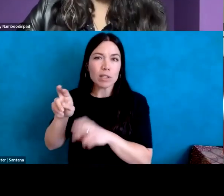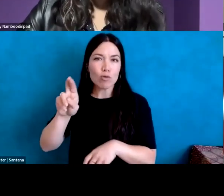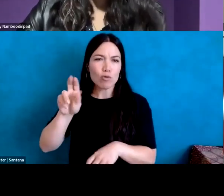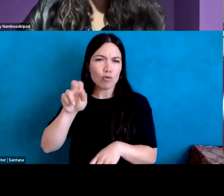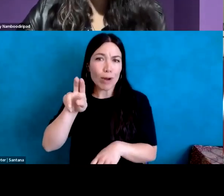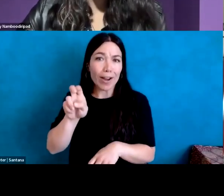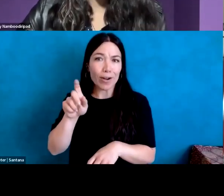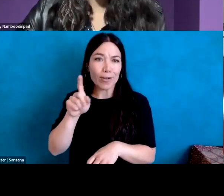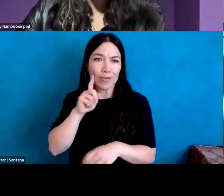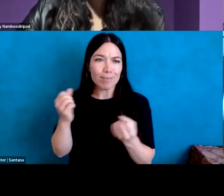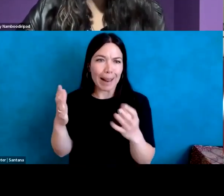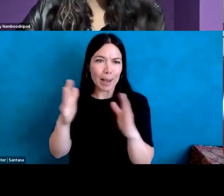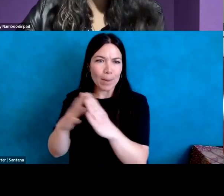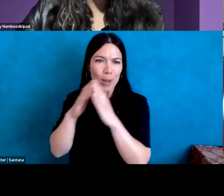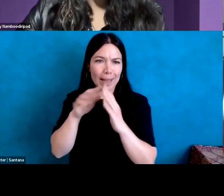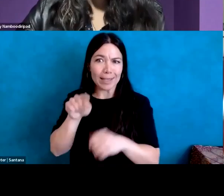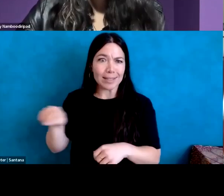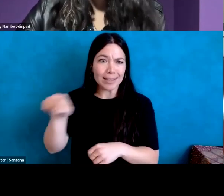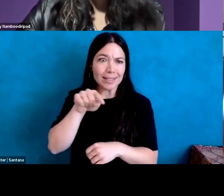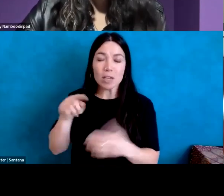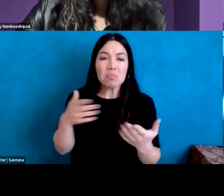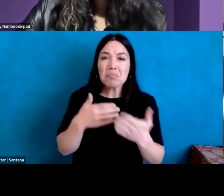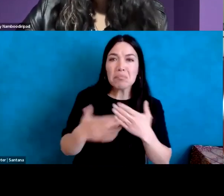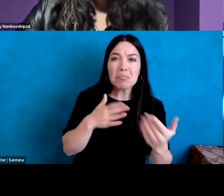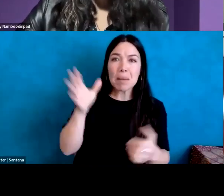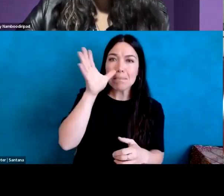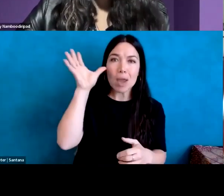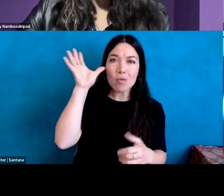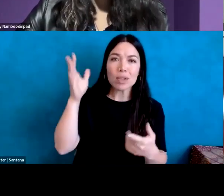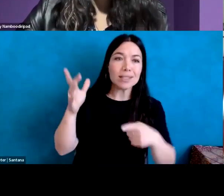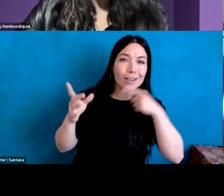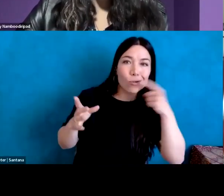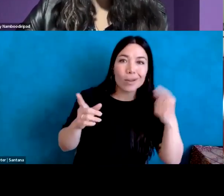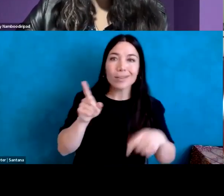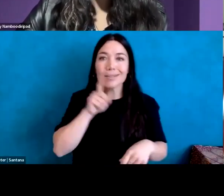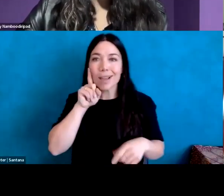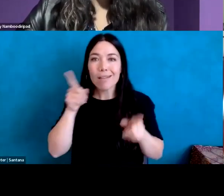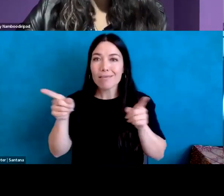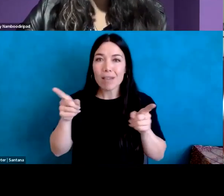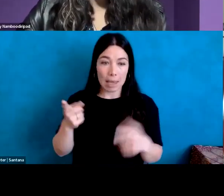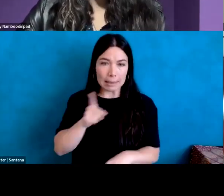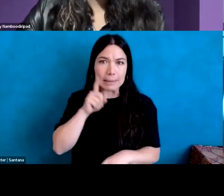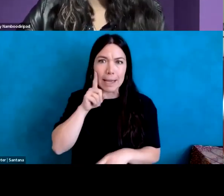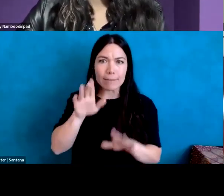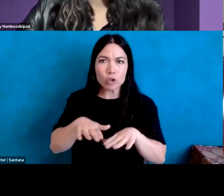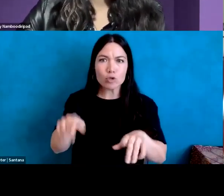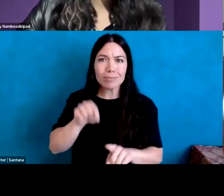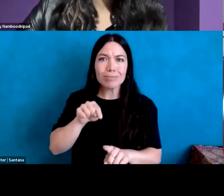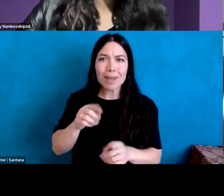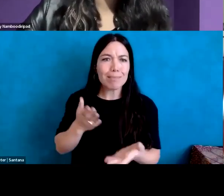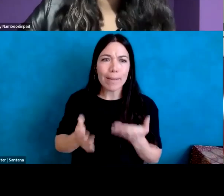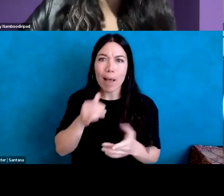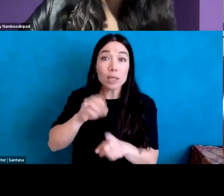"In other words, regardless of parental hearing status, deaf children may not be exposed to many different varieties of signing."